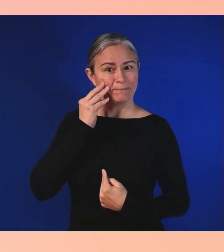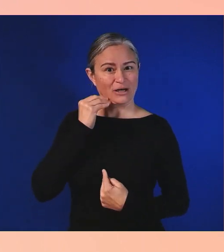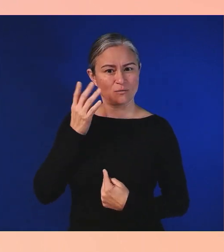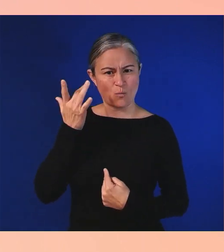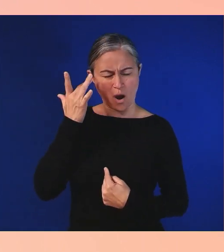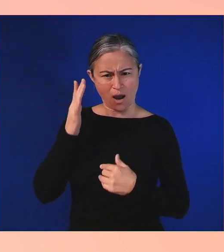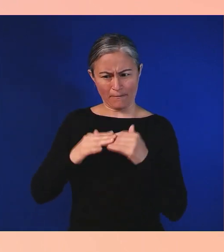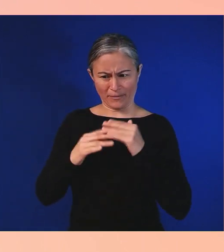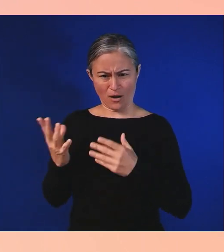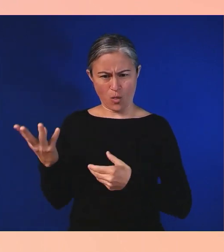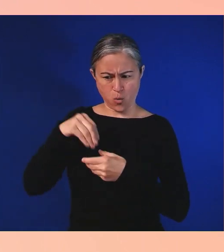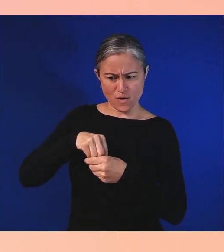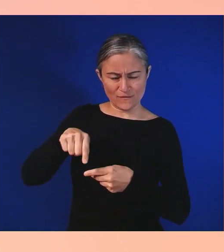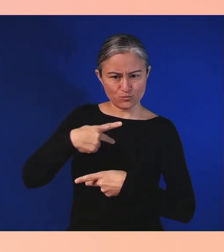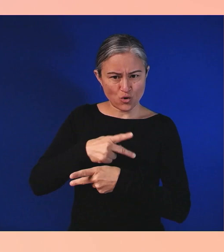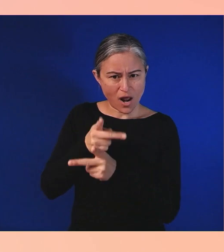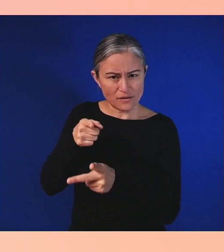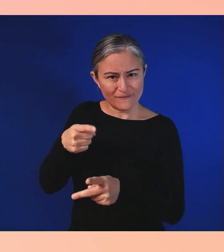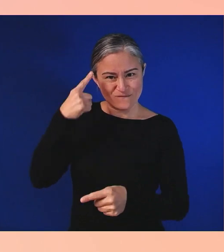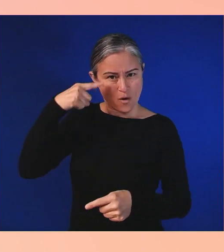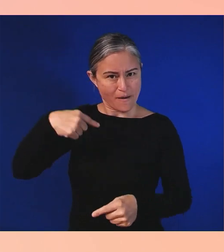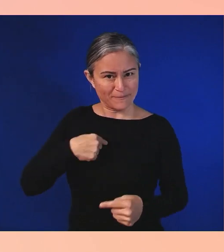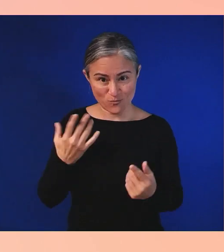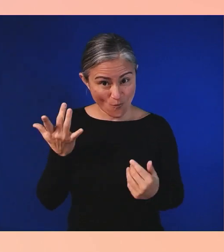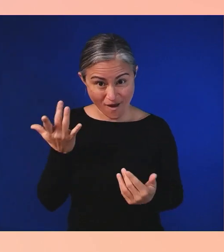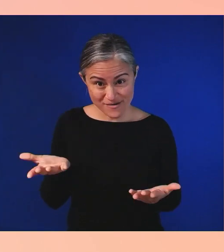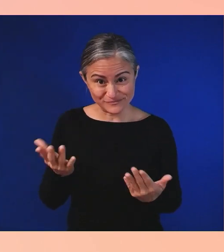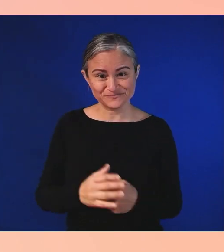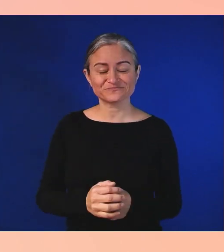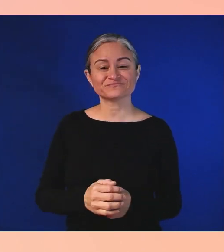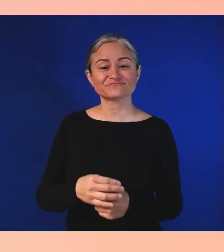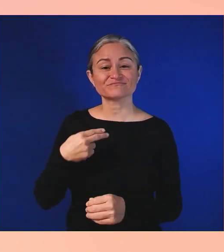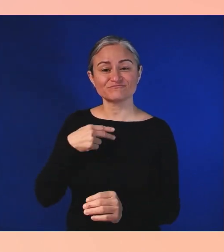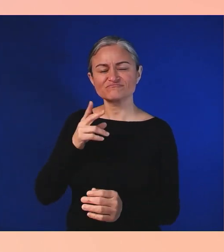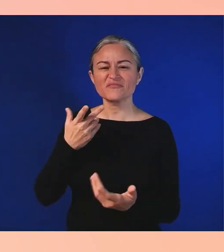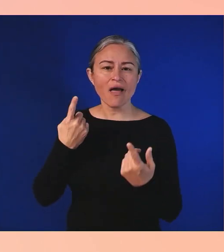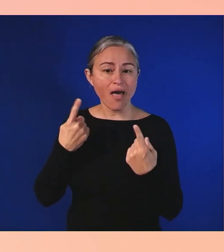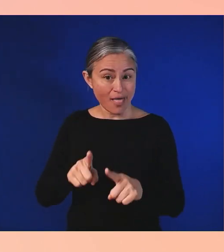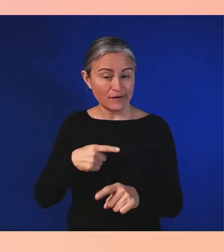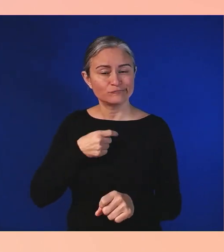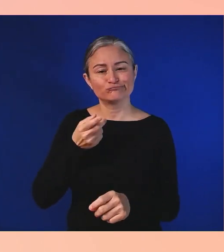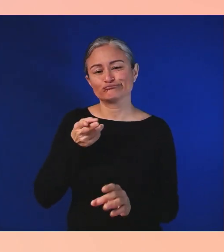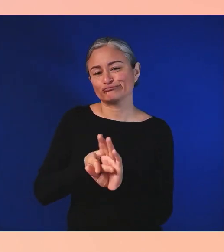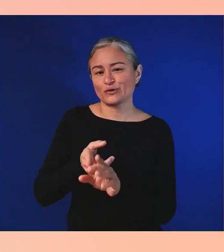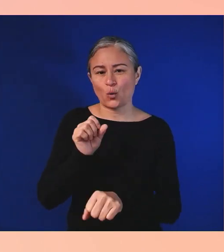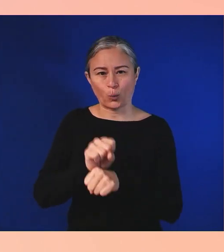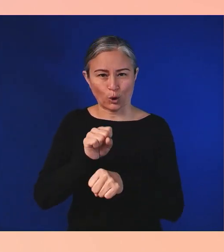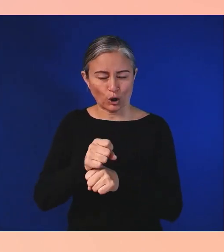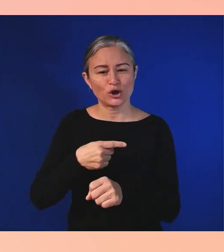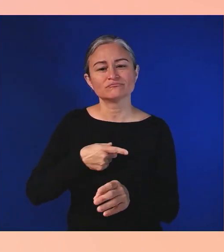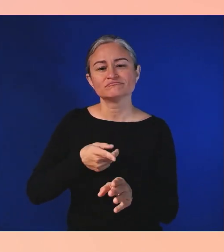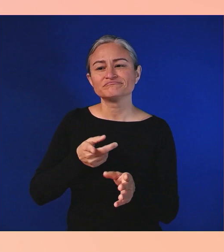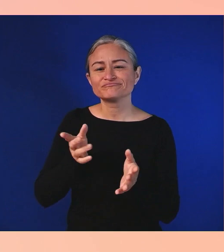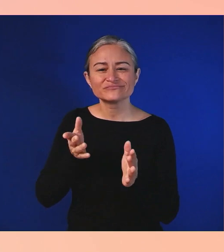I got a chance to talk with some blind developers about their experiences. One developer confided that accessibility in Visual Studio was